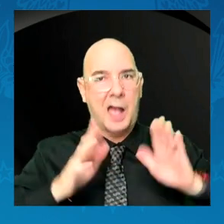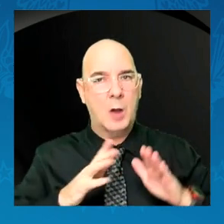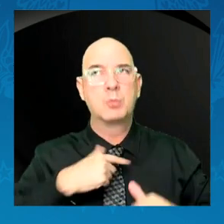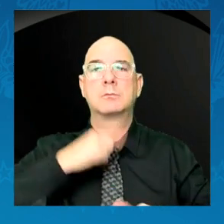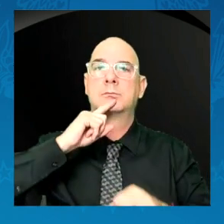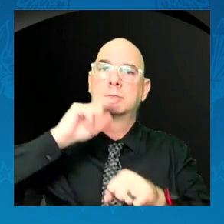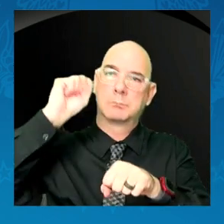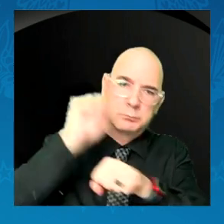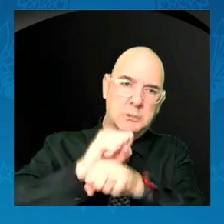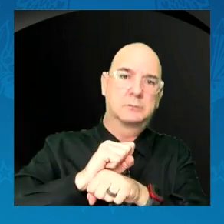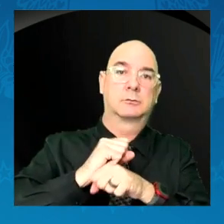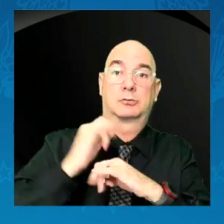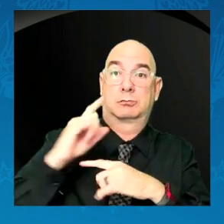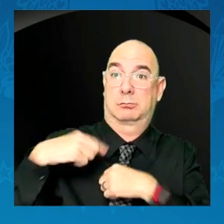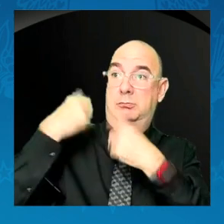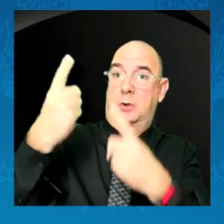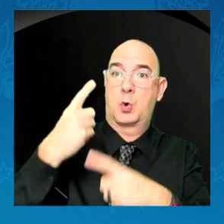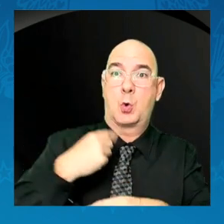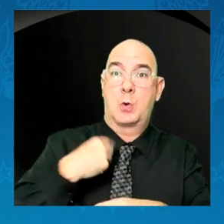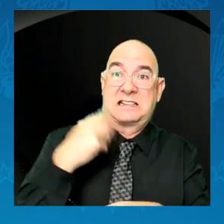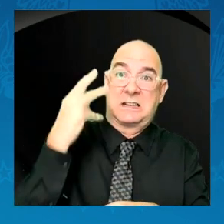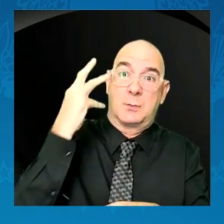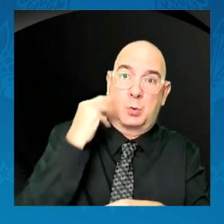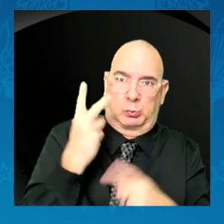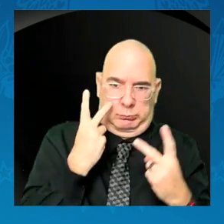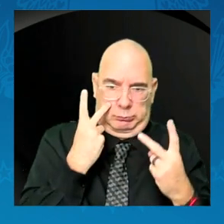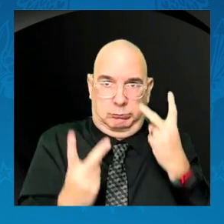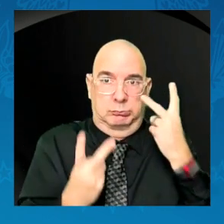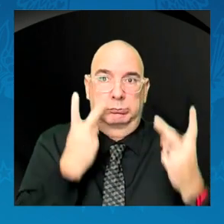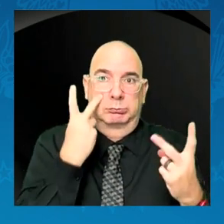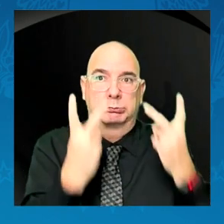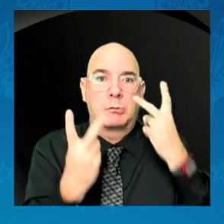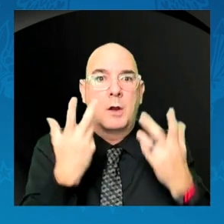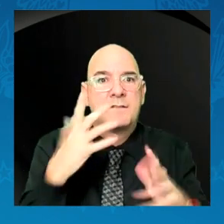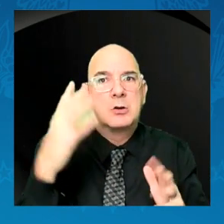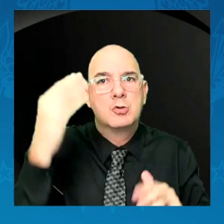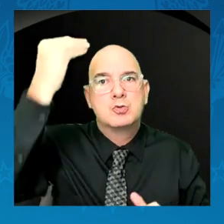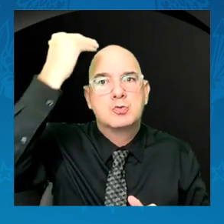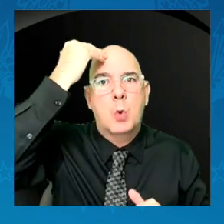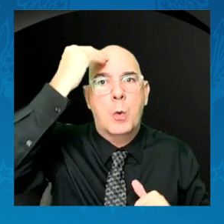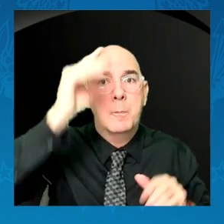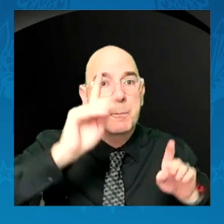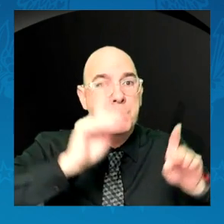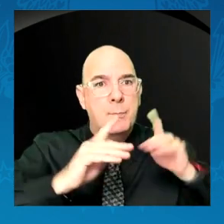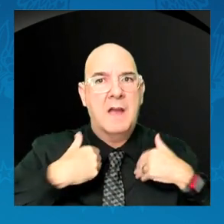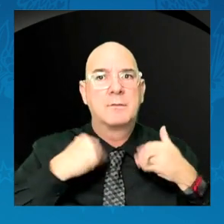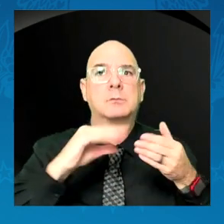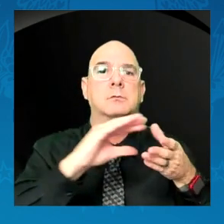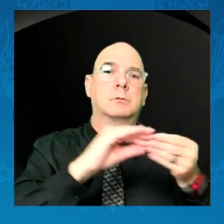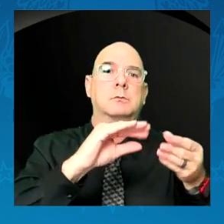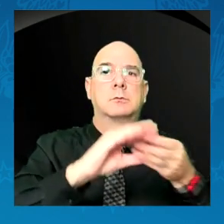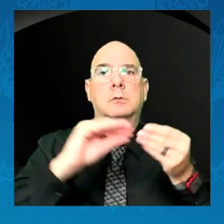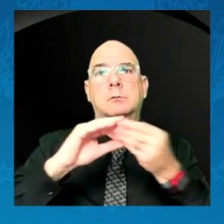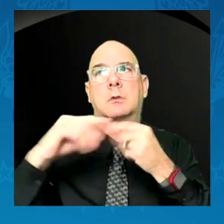what certain people have been talking about for a very long time that has not been given the priority that it now is receiving.